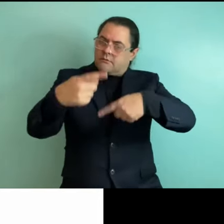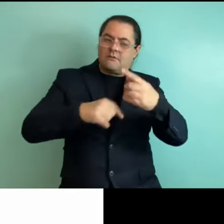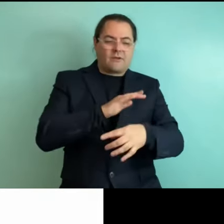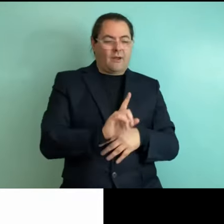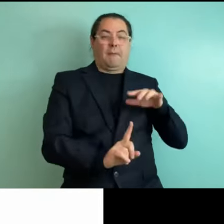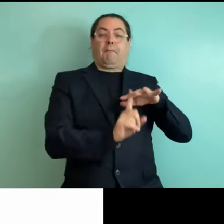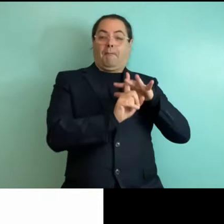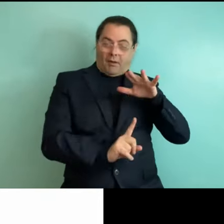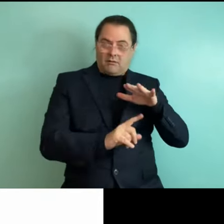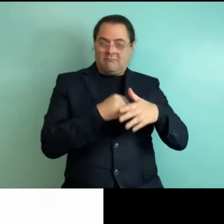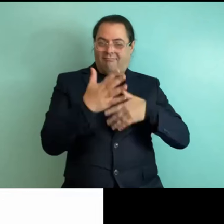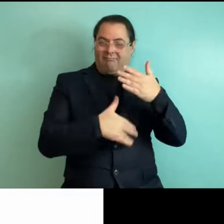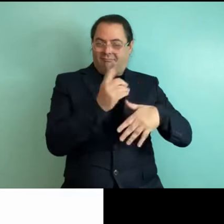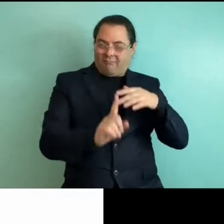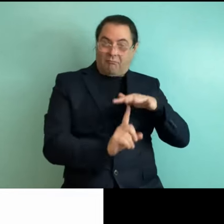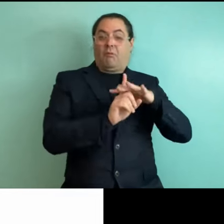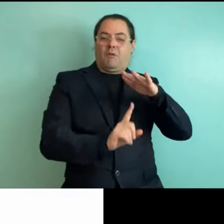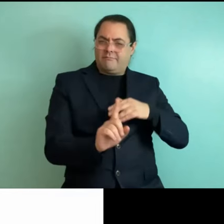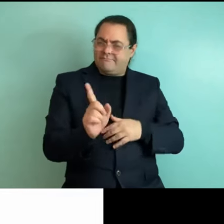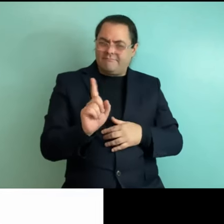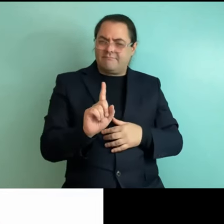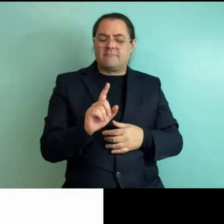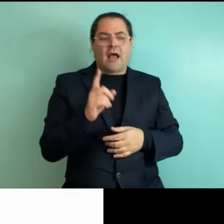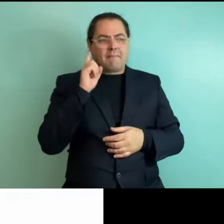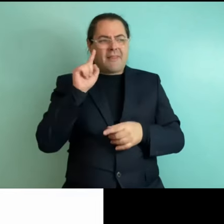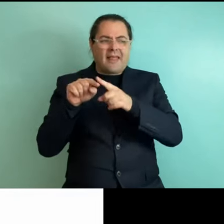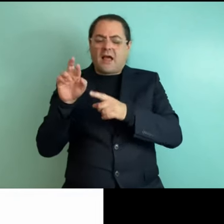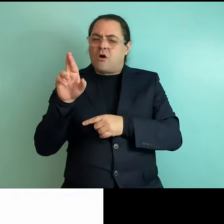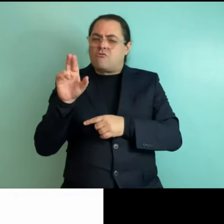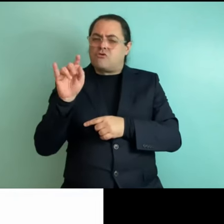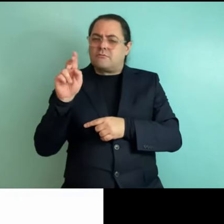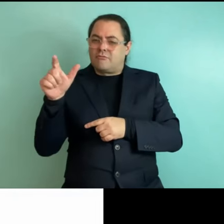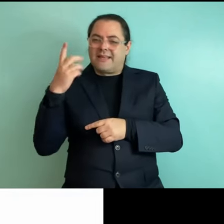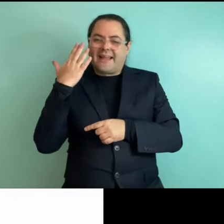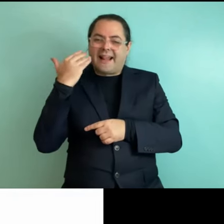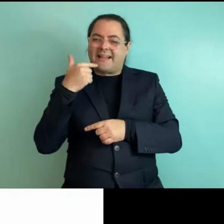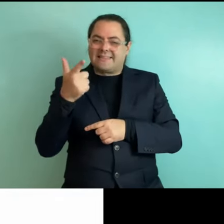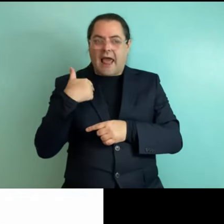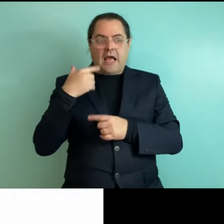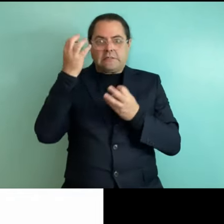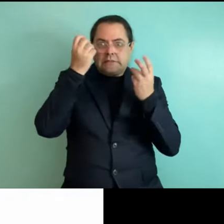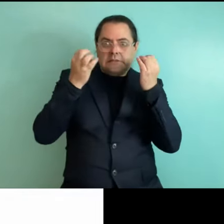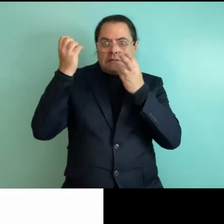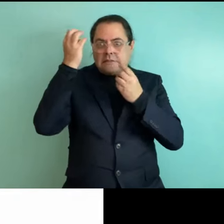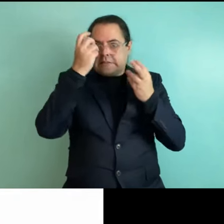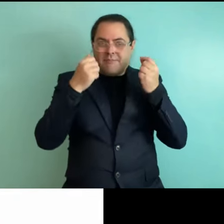just said is that sometimes we overthink things we overthink to a point of not acting at all.